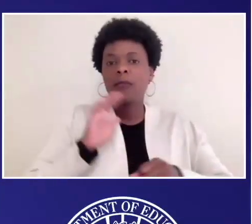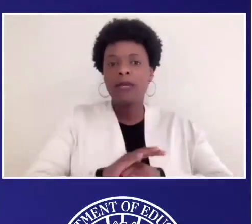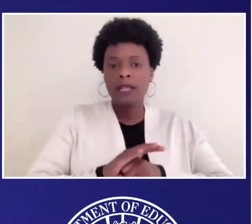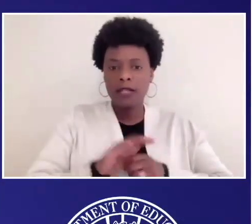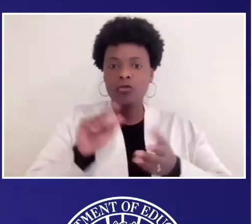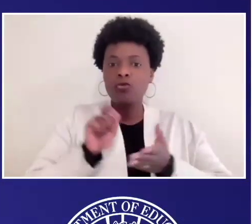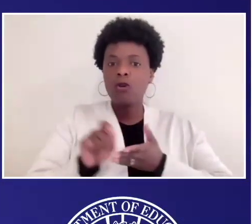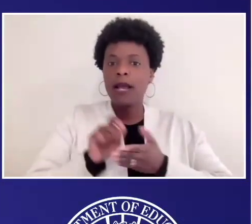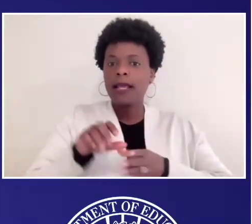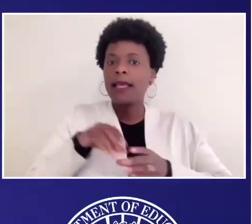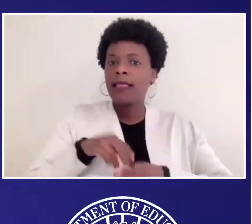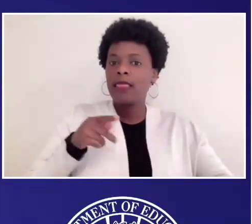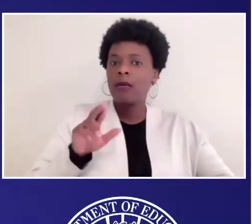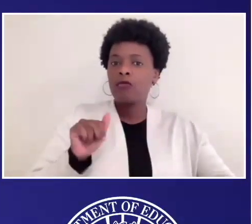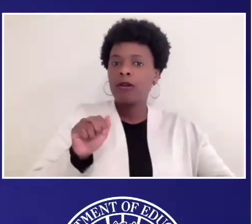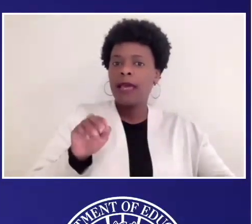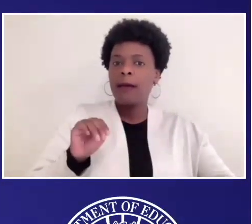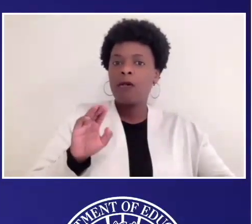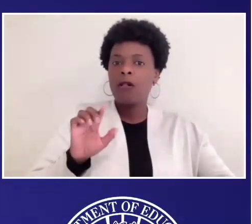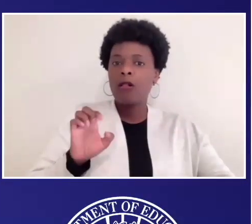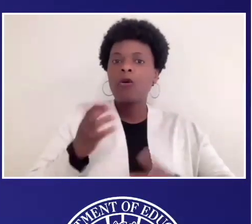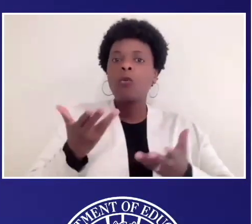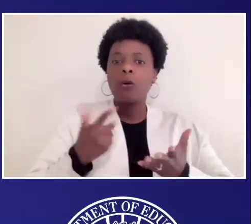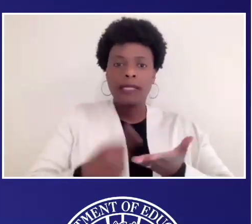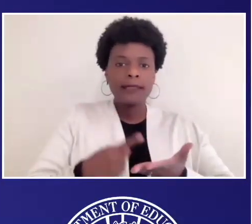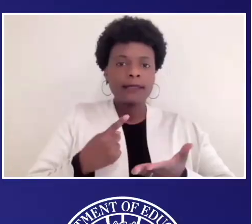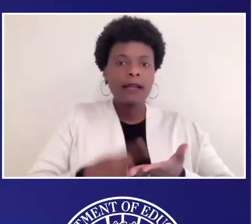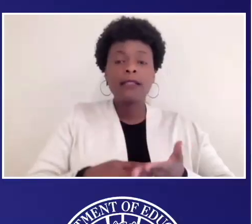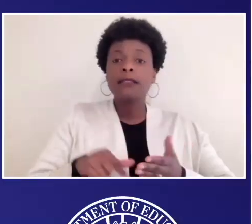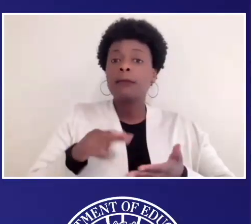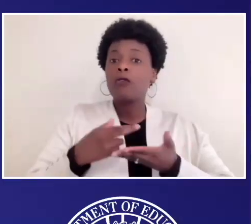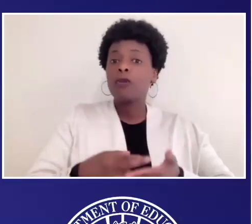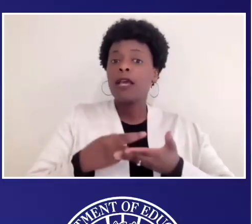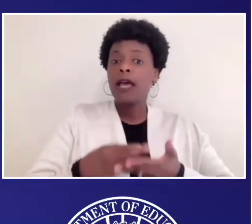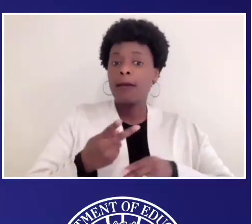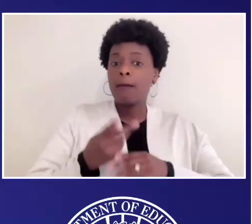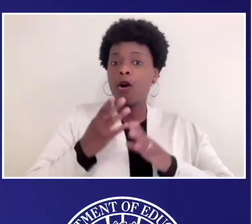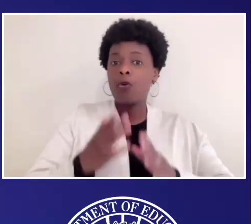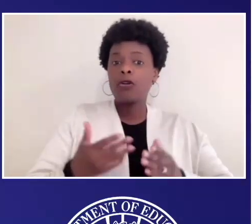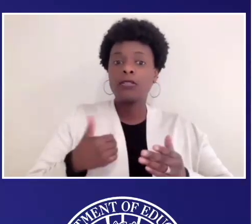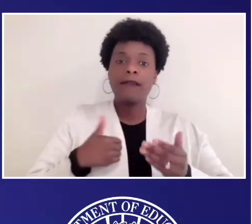preamble what we had discussed about making sure that rehabbing borrowers have an easier time doing so,